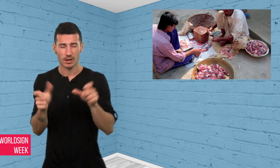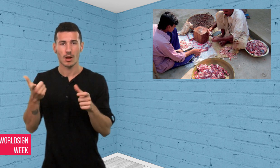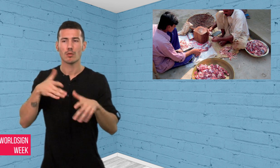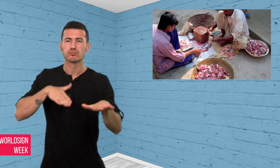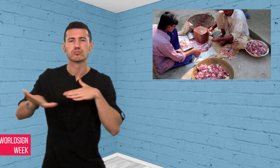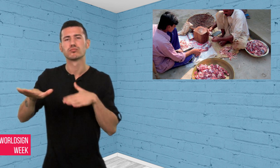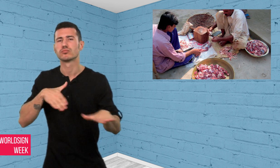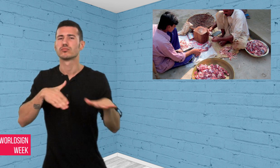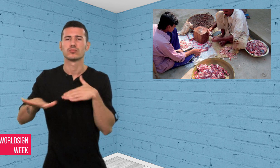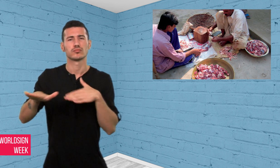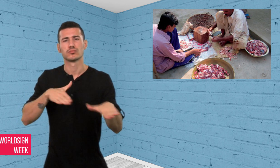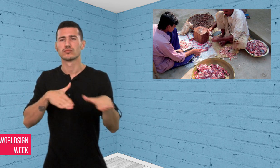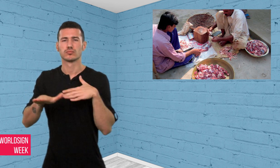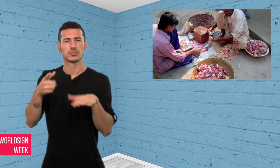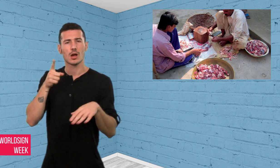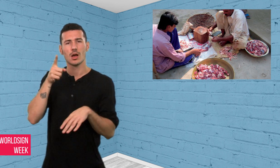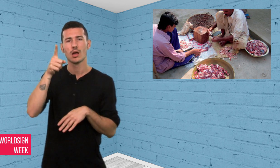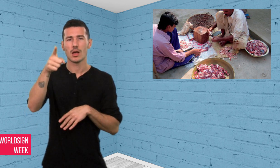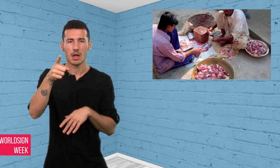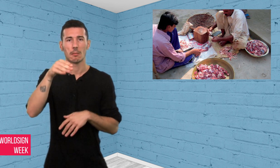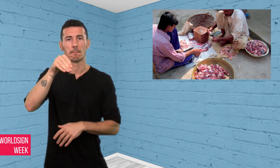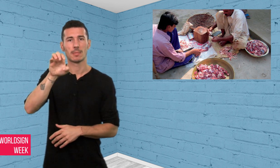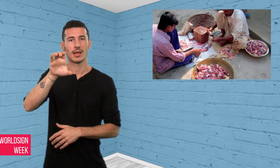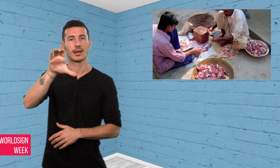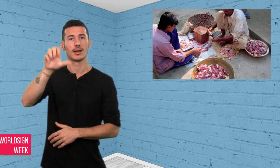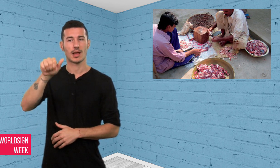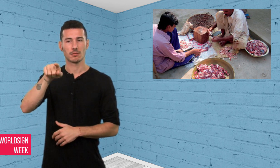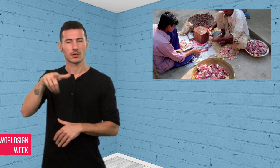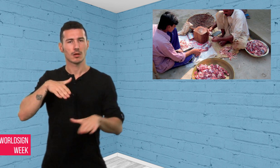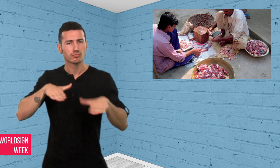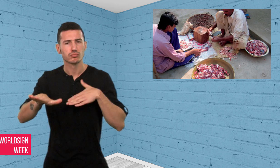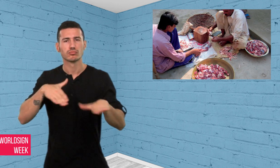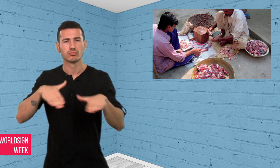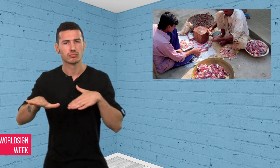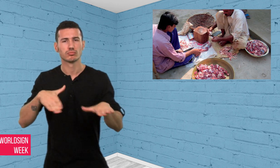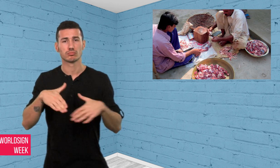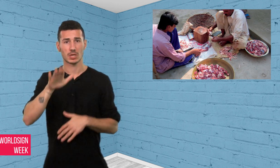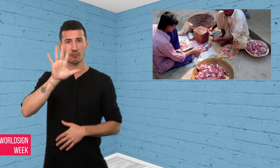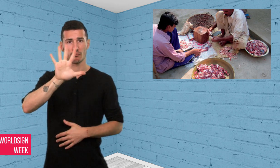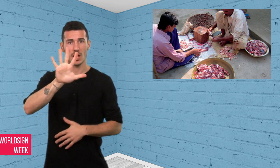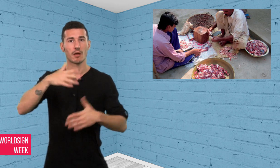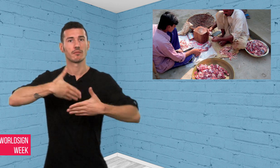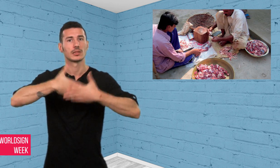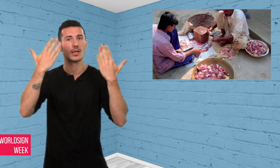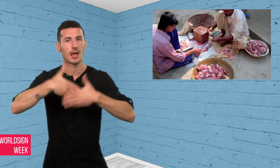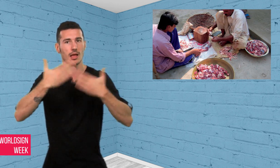Some people made a five-day religious journey to